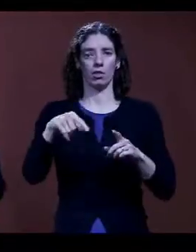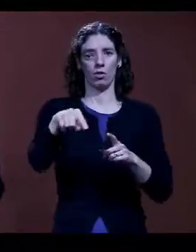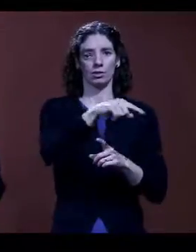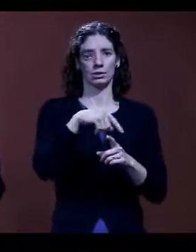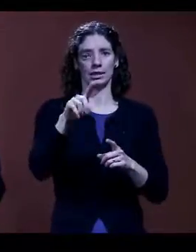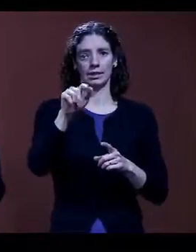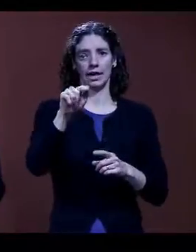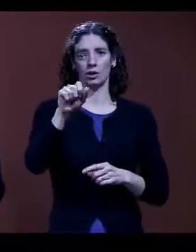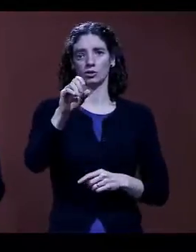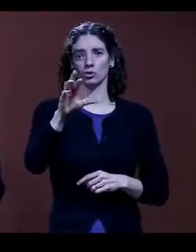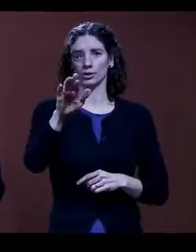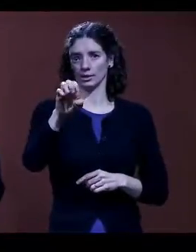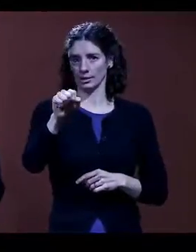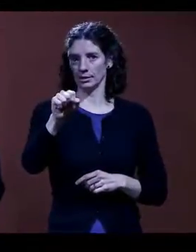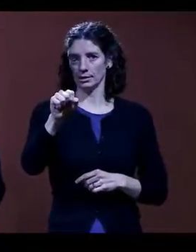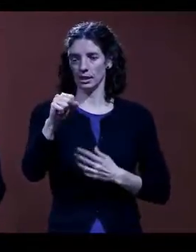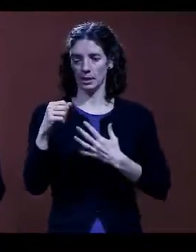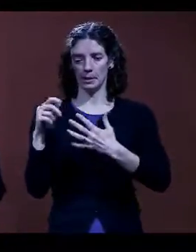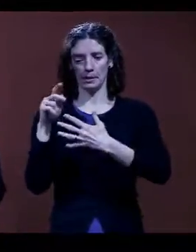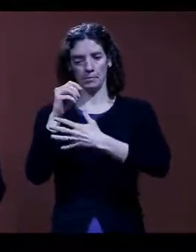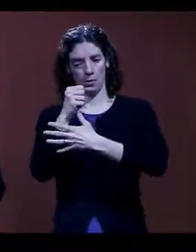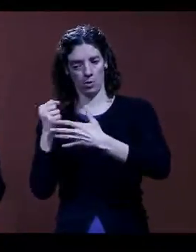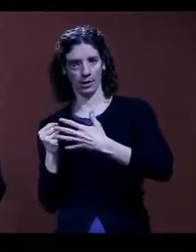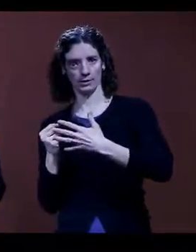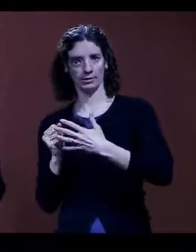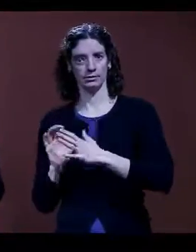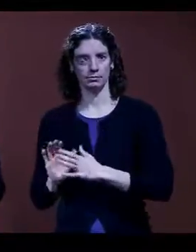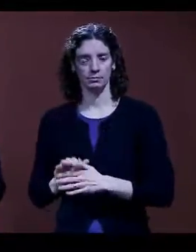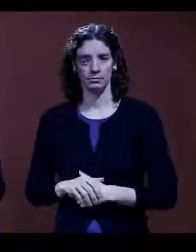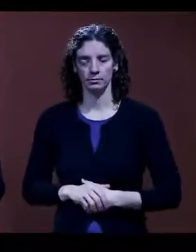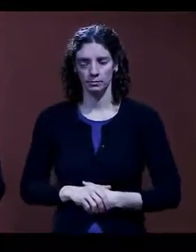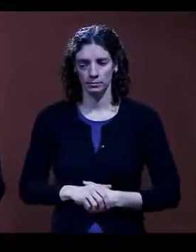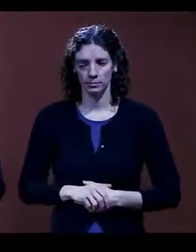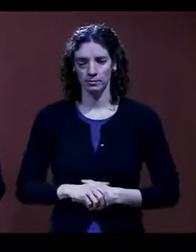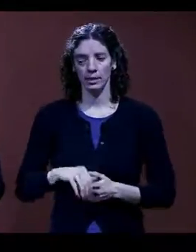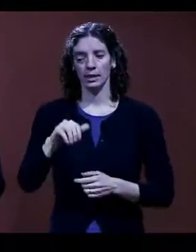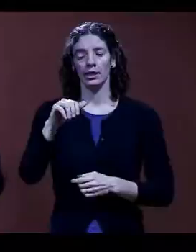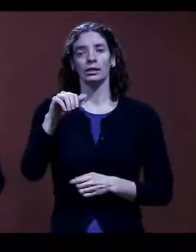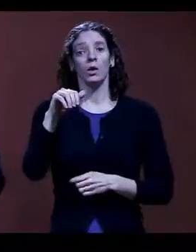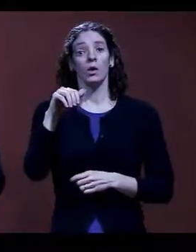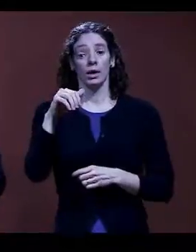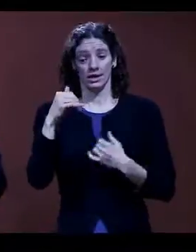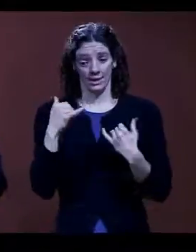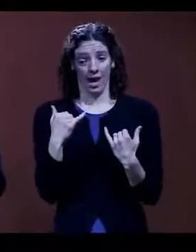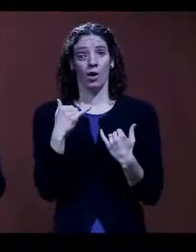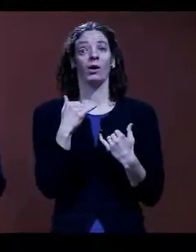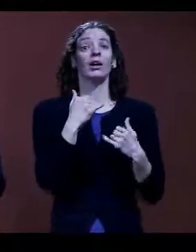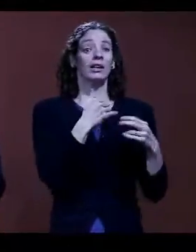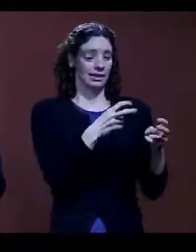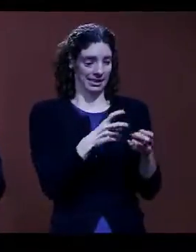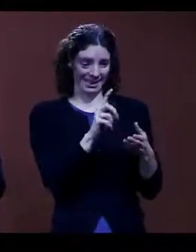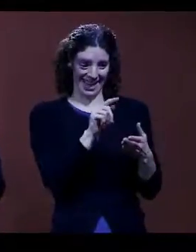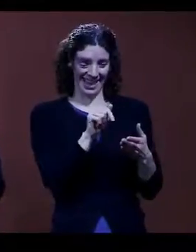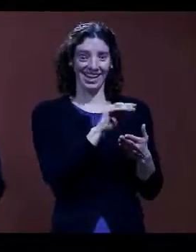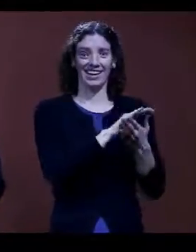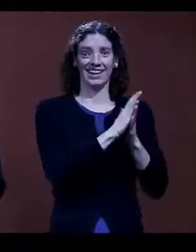Turning actionable knowledge into decision - Using that actionable knowledge, decisions really can be made